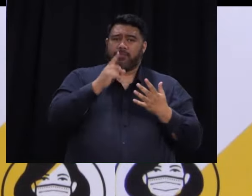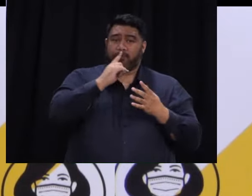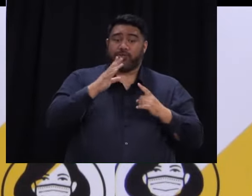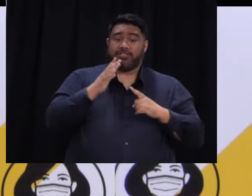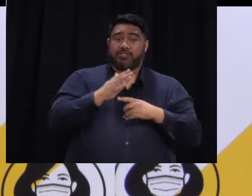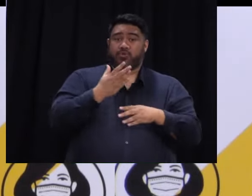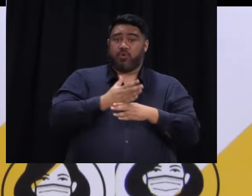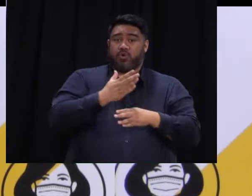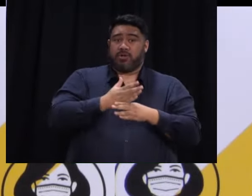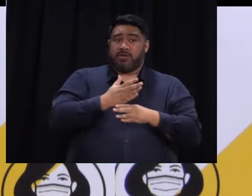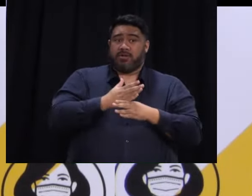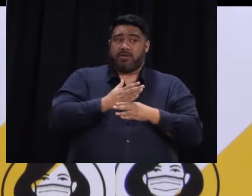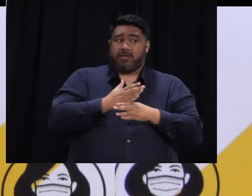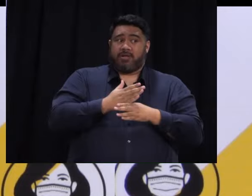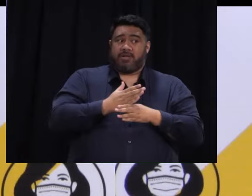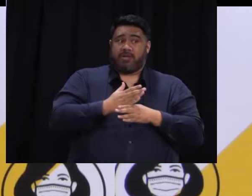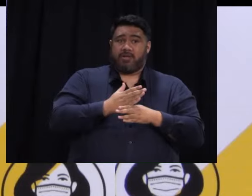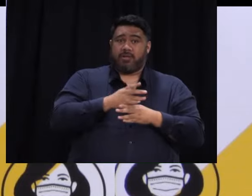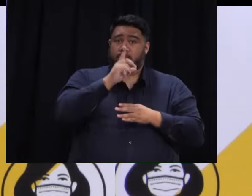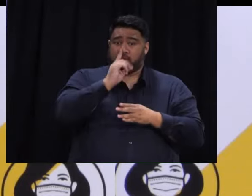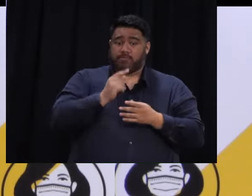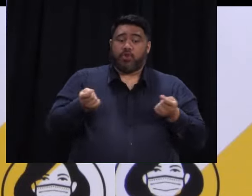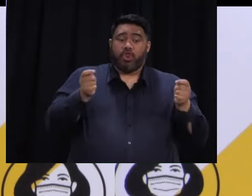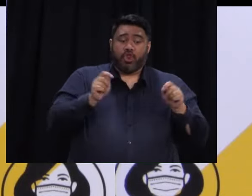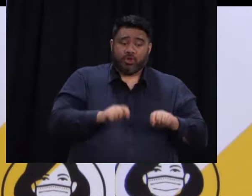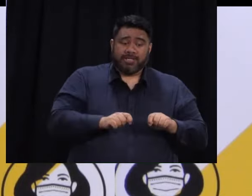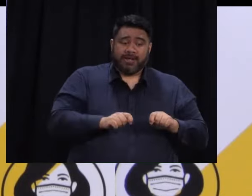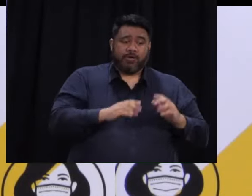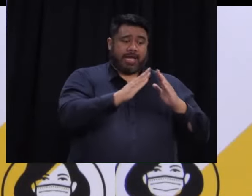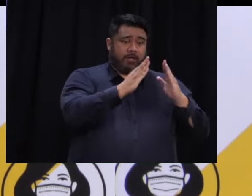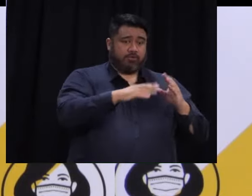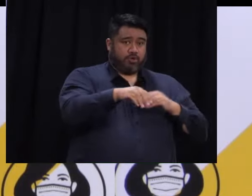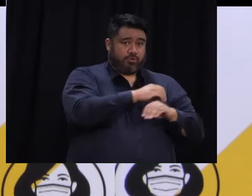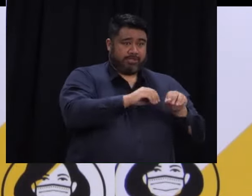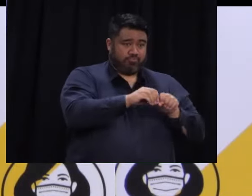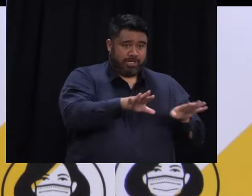said was crucial in that was how many cases there are of